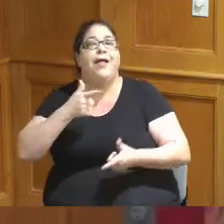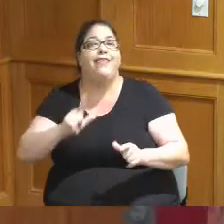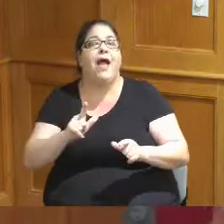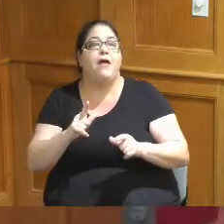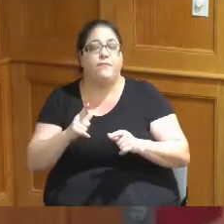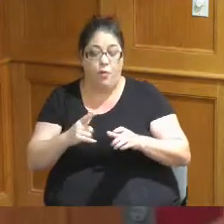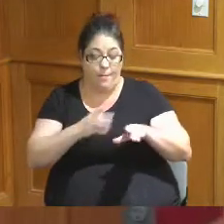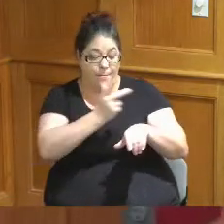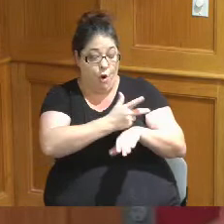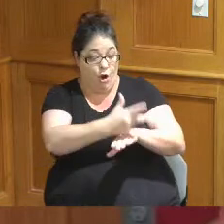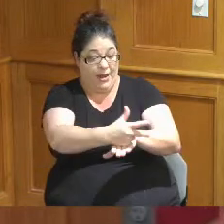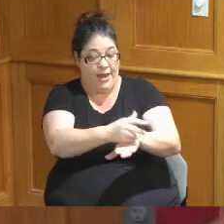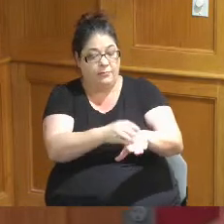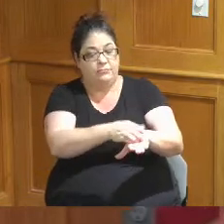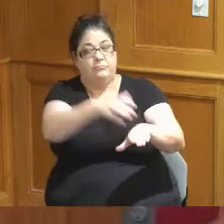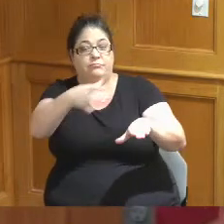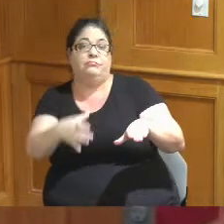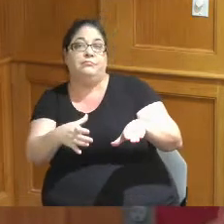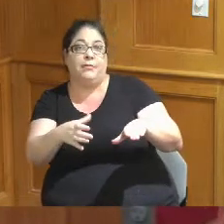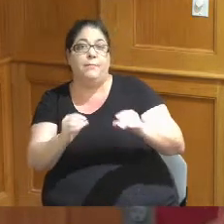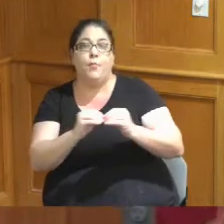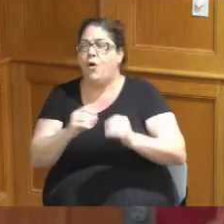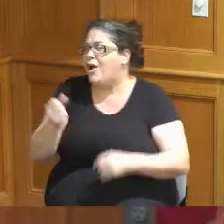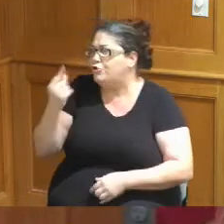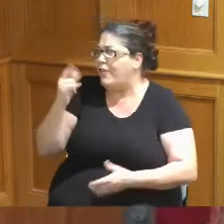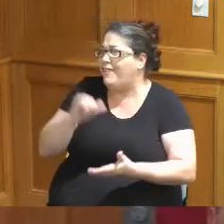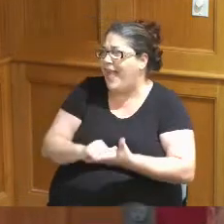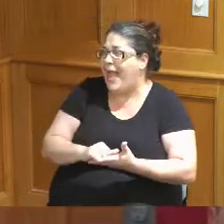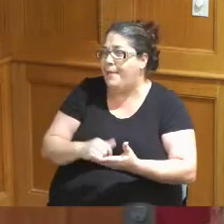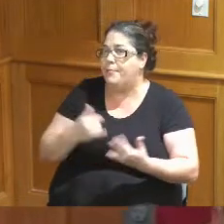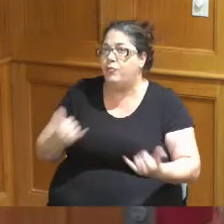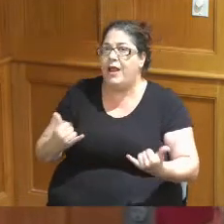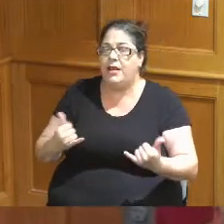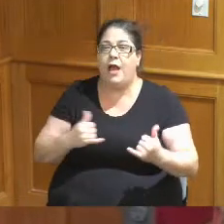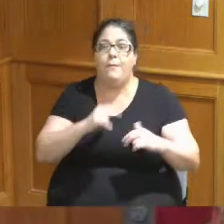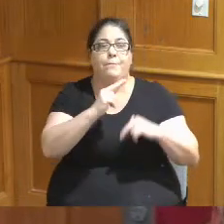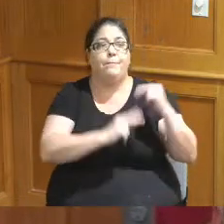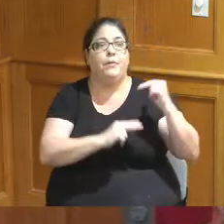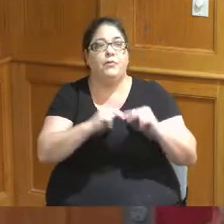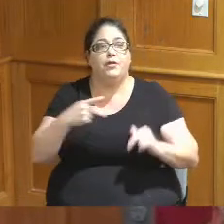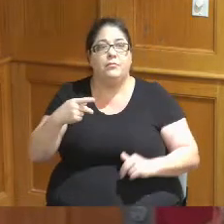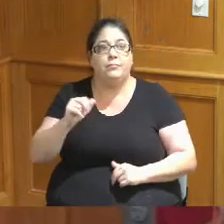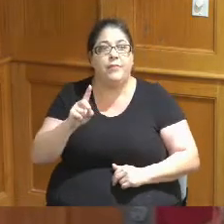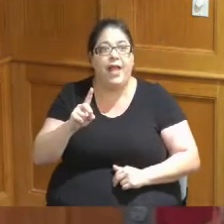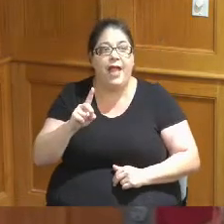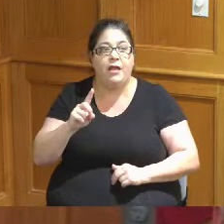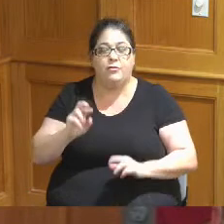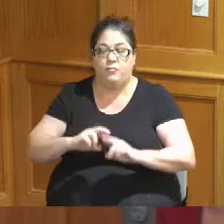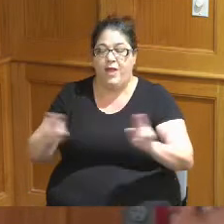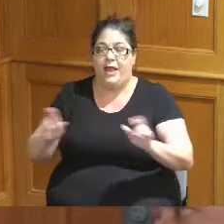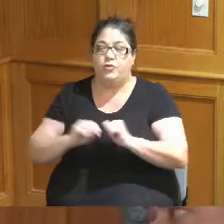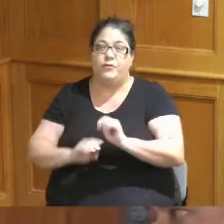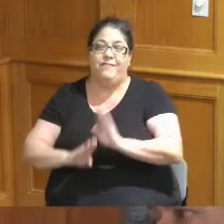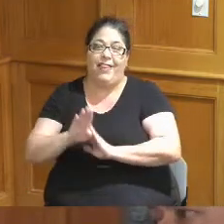parking lot there's a building pad that is ready for development and just outside of that they